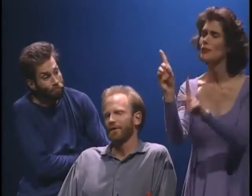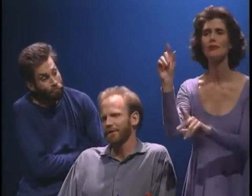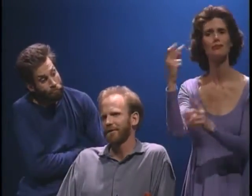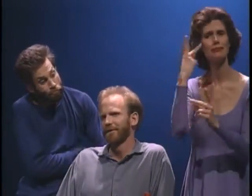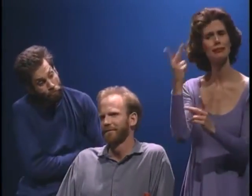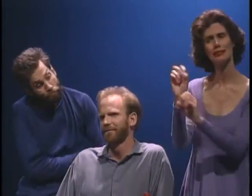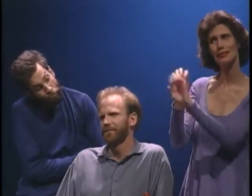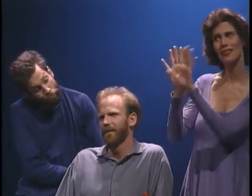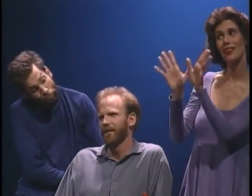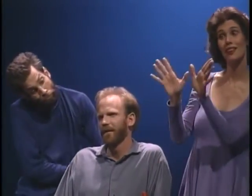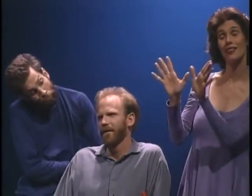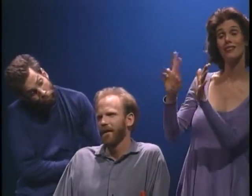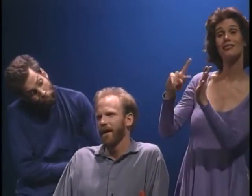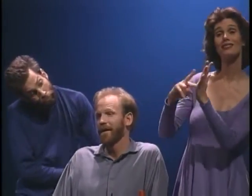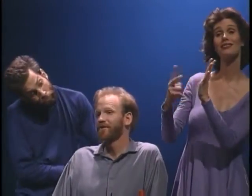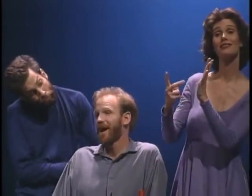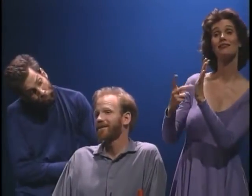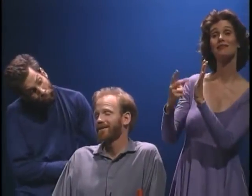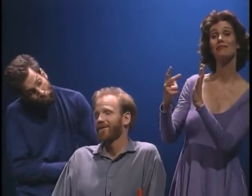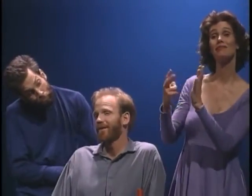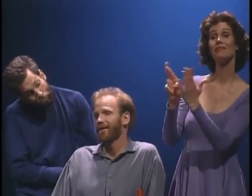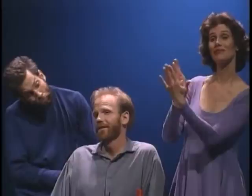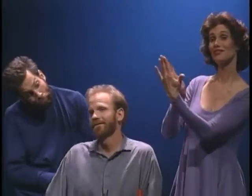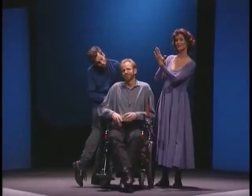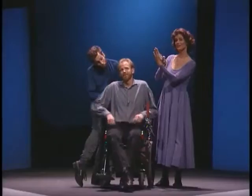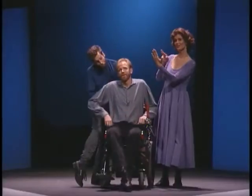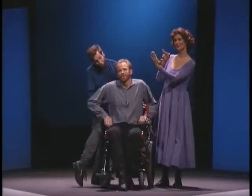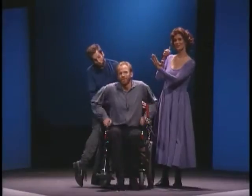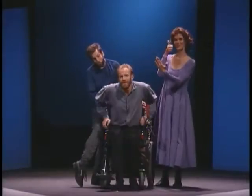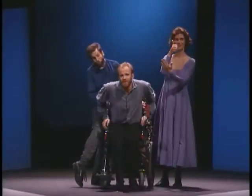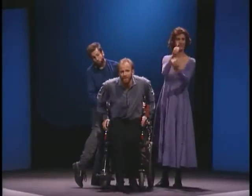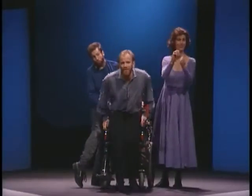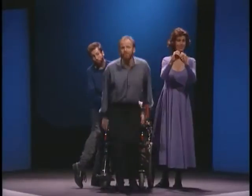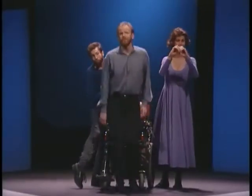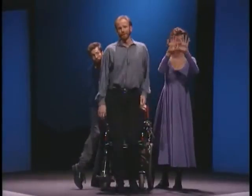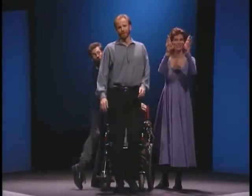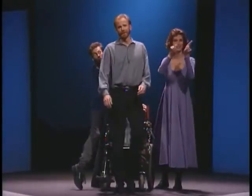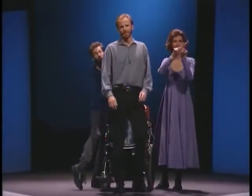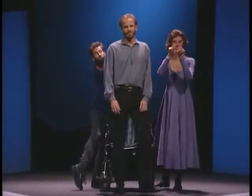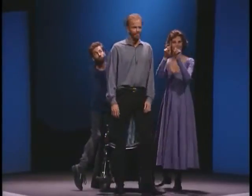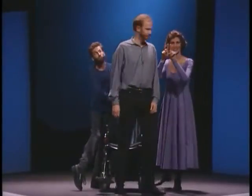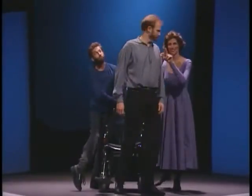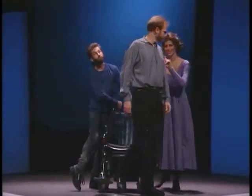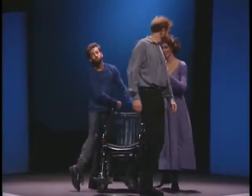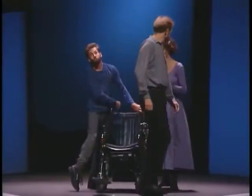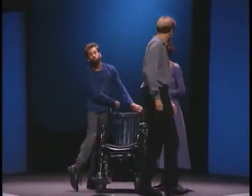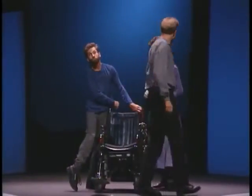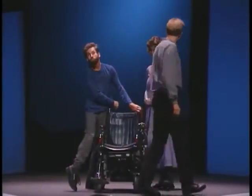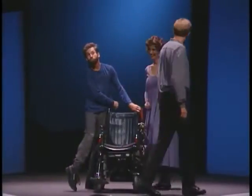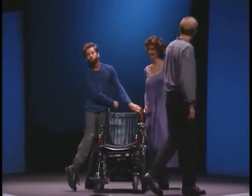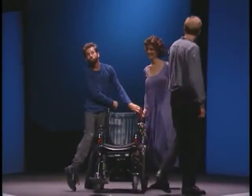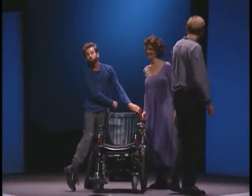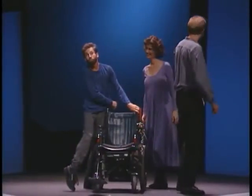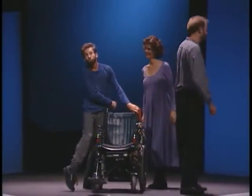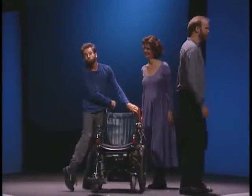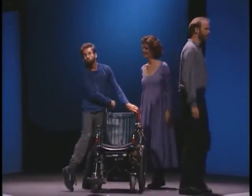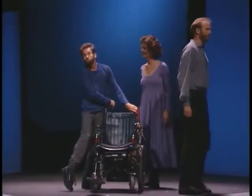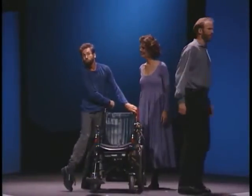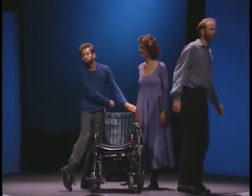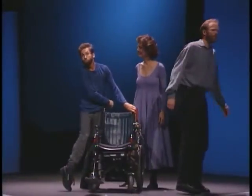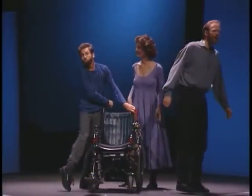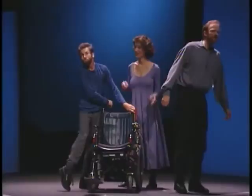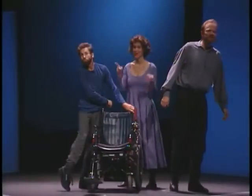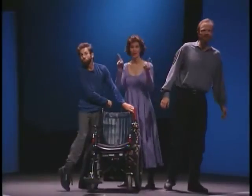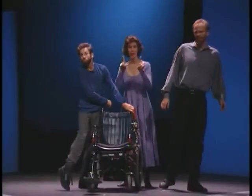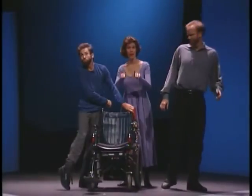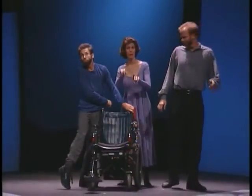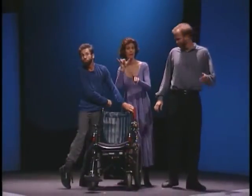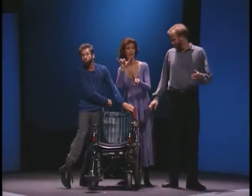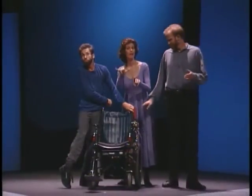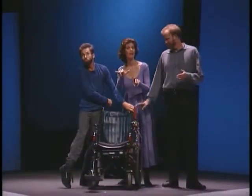clearly and chances are you'll see yourself clearly when this happens there